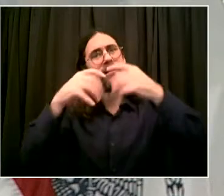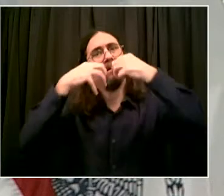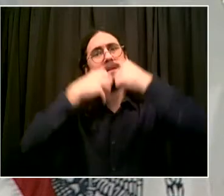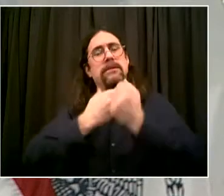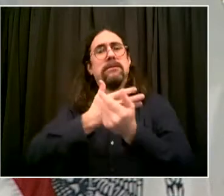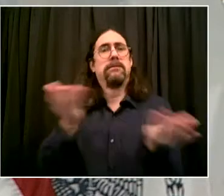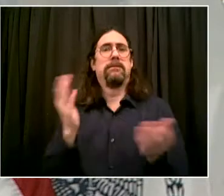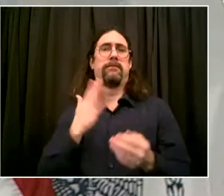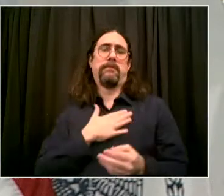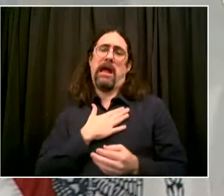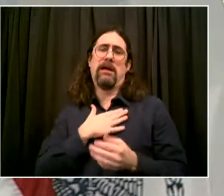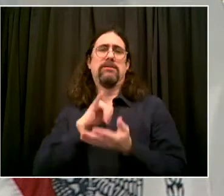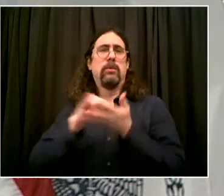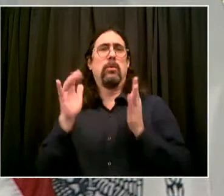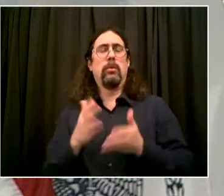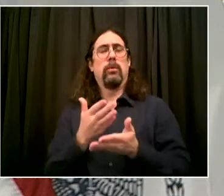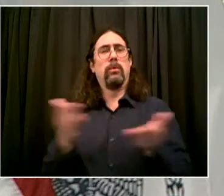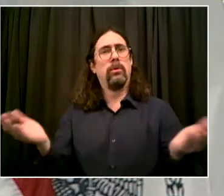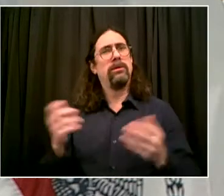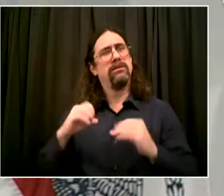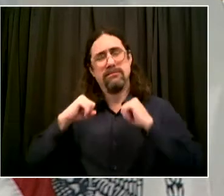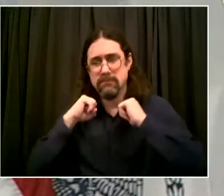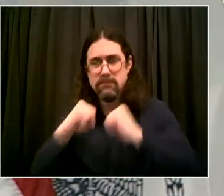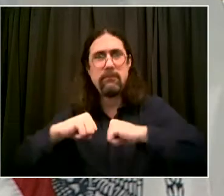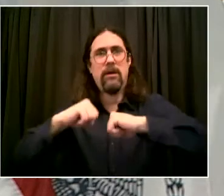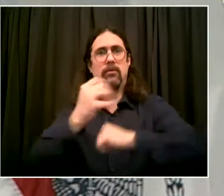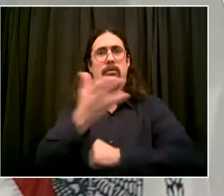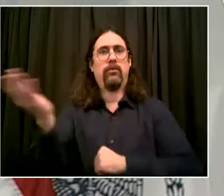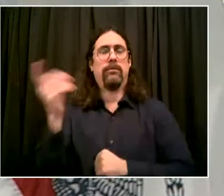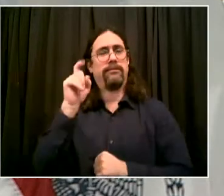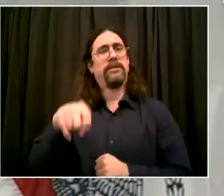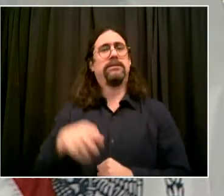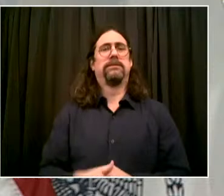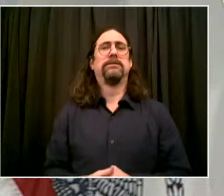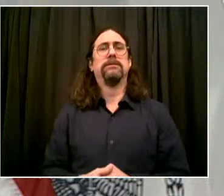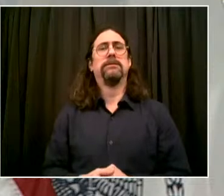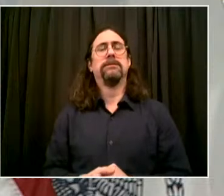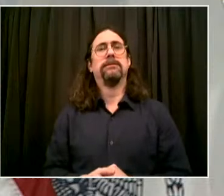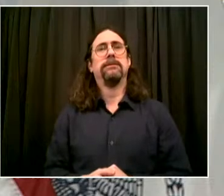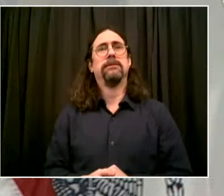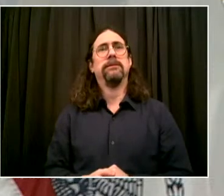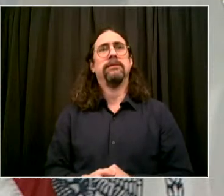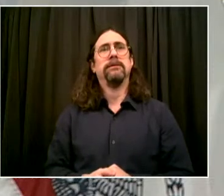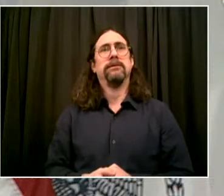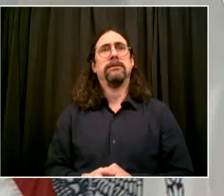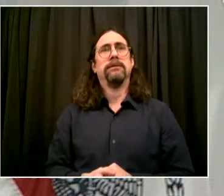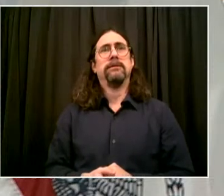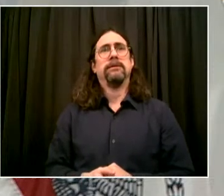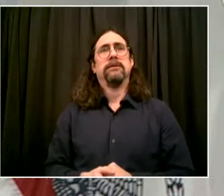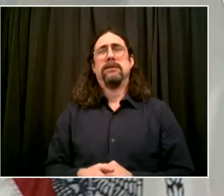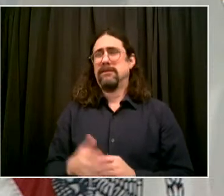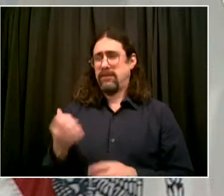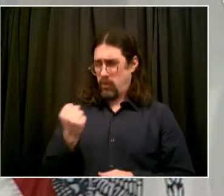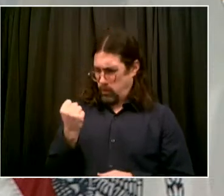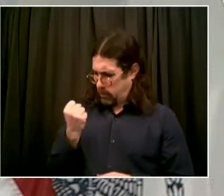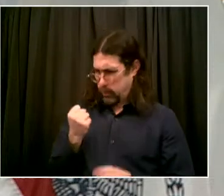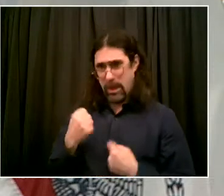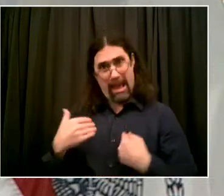SOME PROTECTION THAN FEWER PEOPLE ALL PROTECTION. TALK TO ANY SENIOR CITIZEN THAT FEELS VULNERABLE.